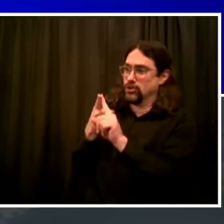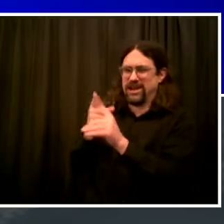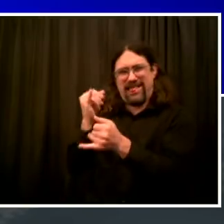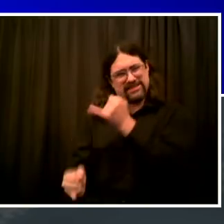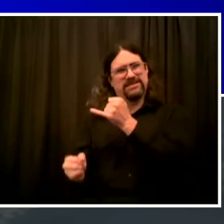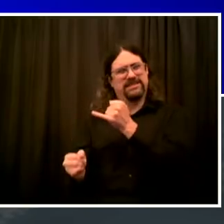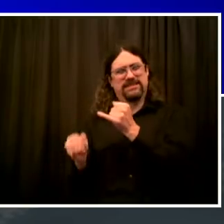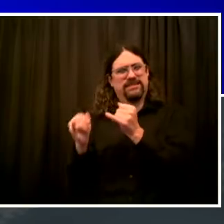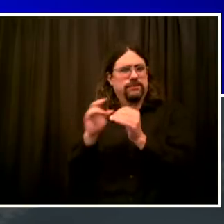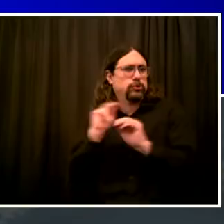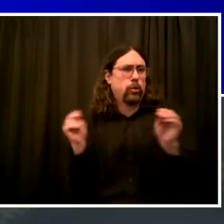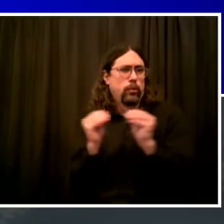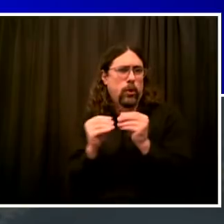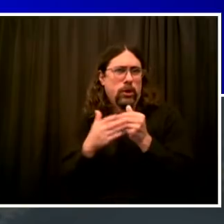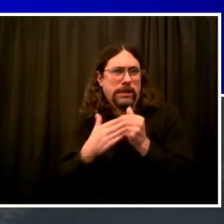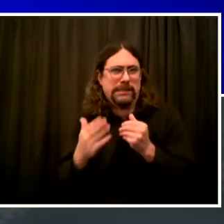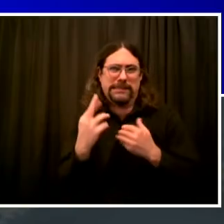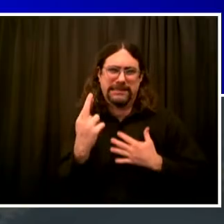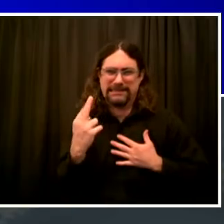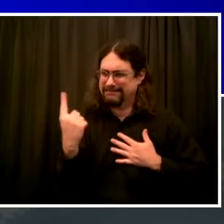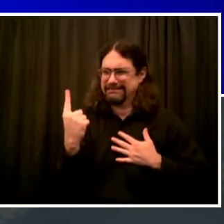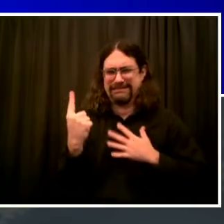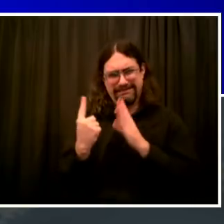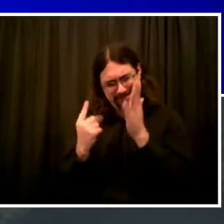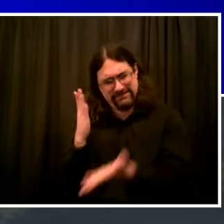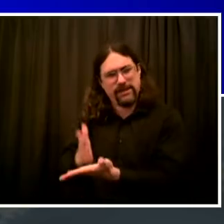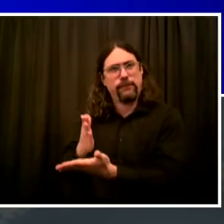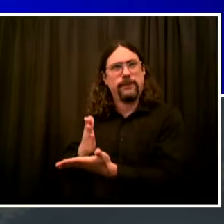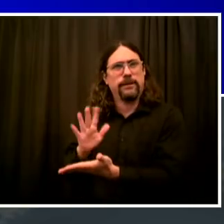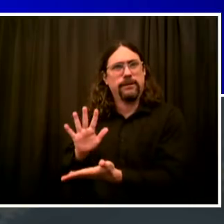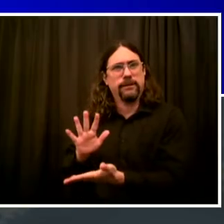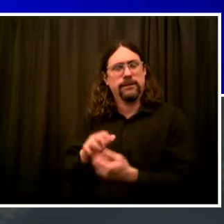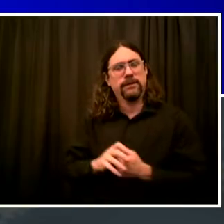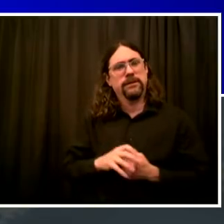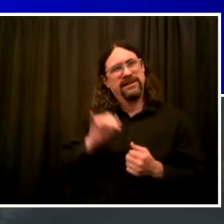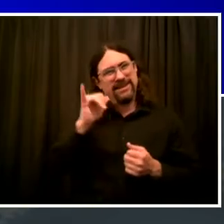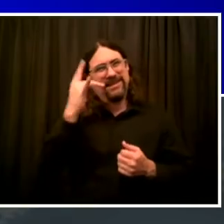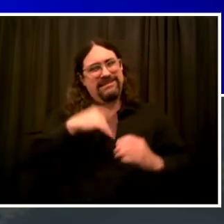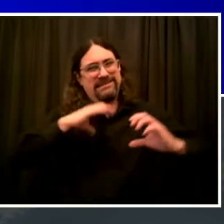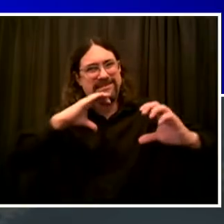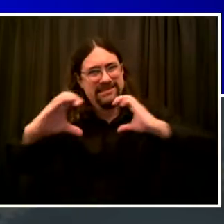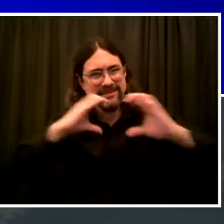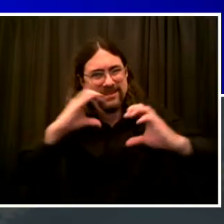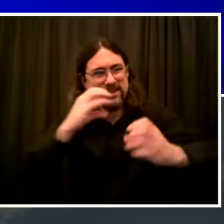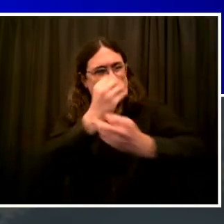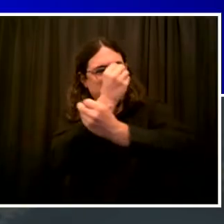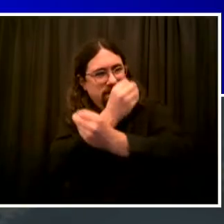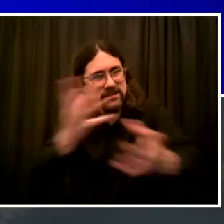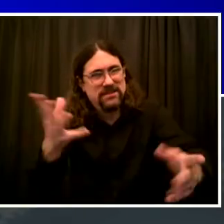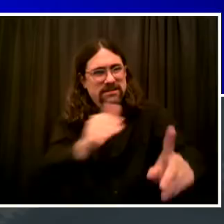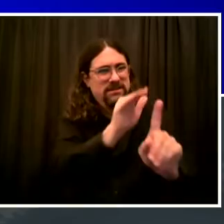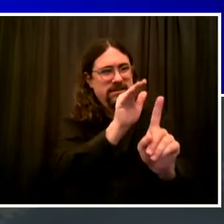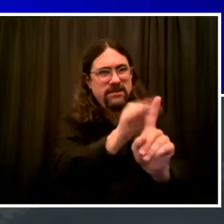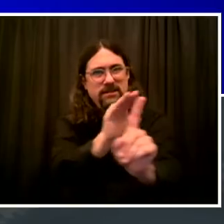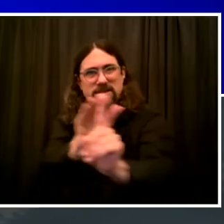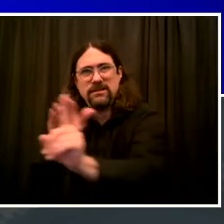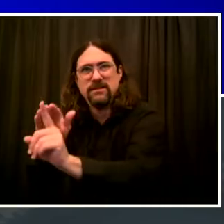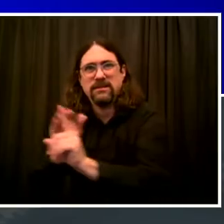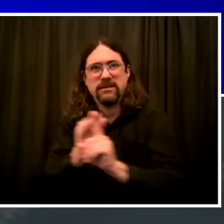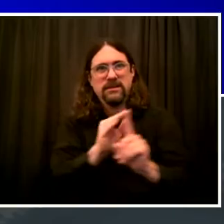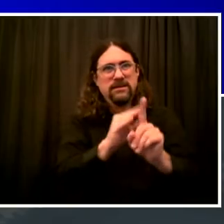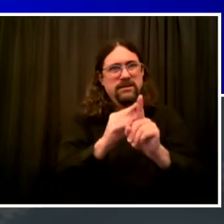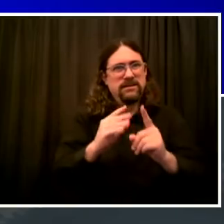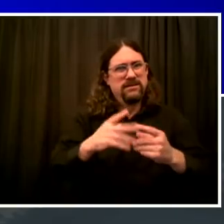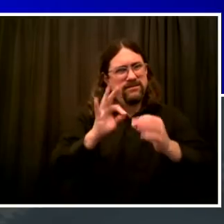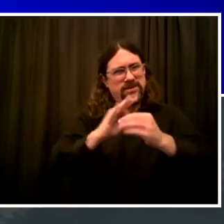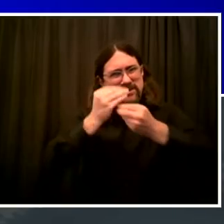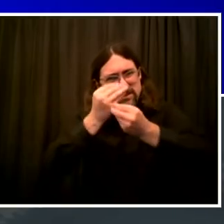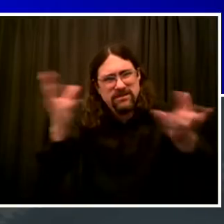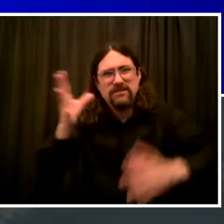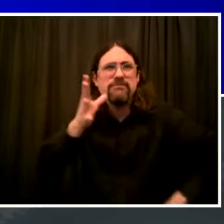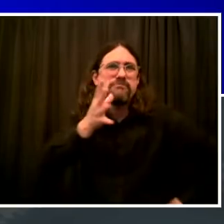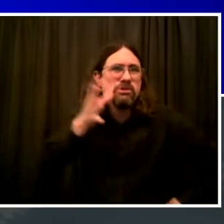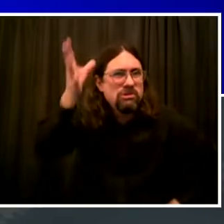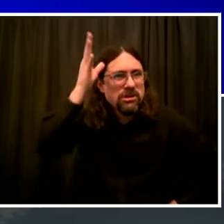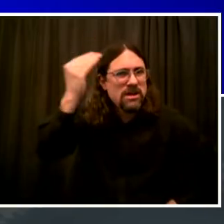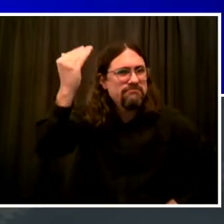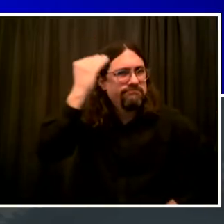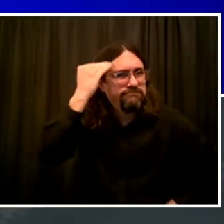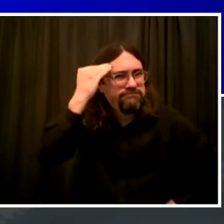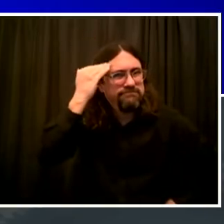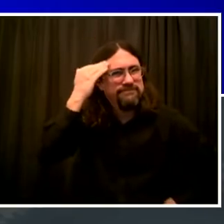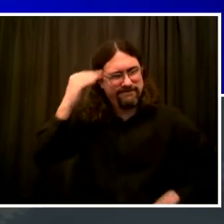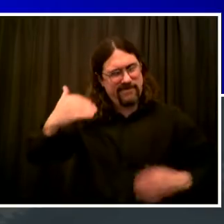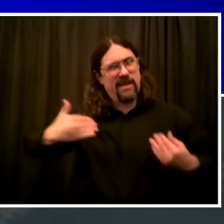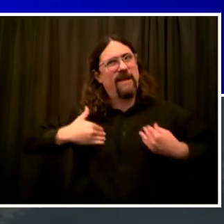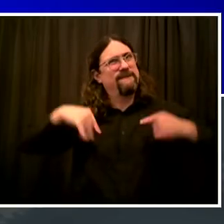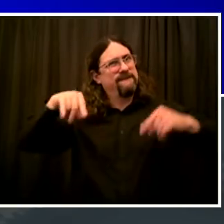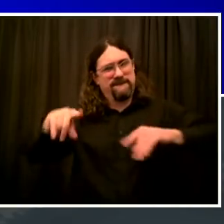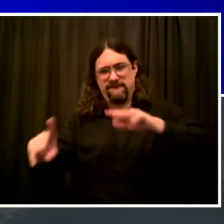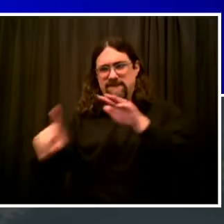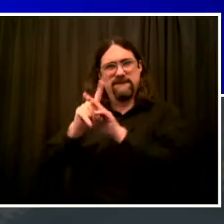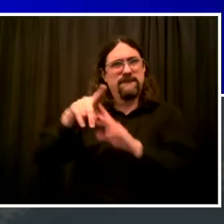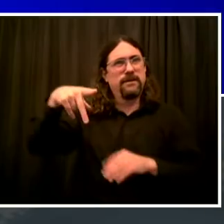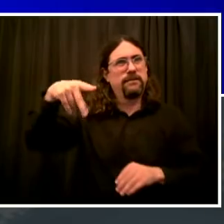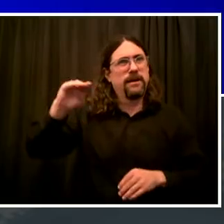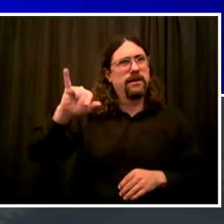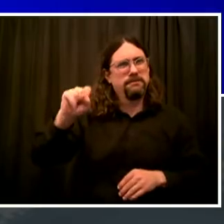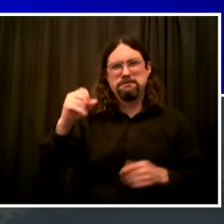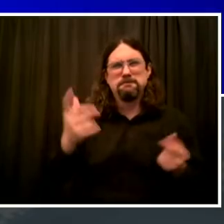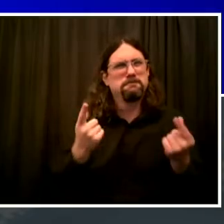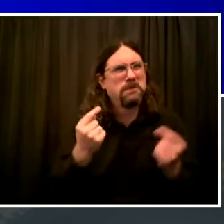MACRO.